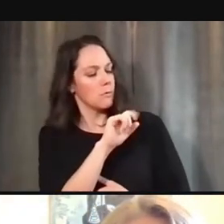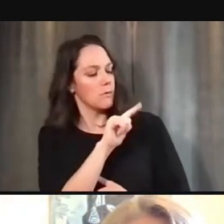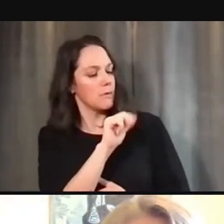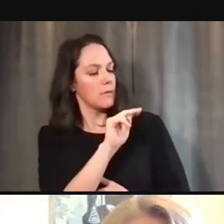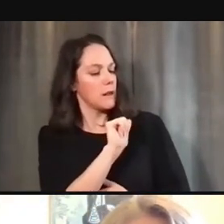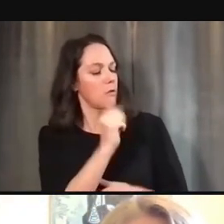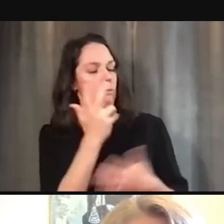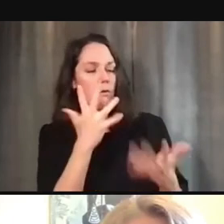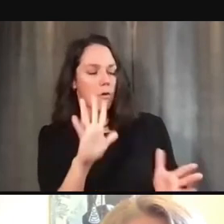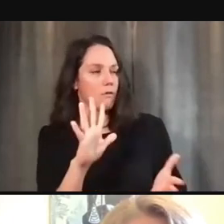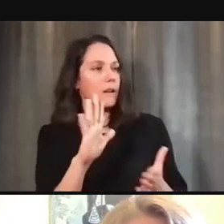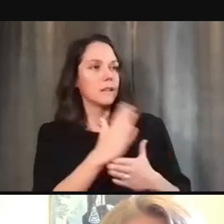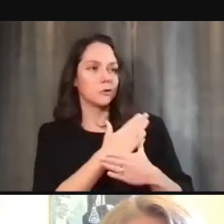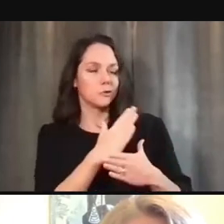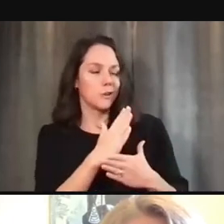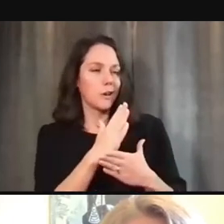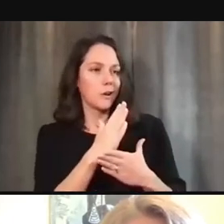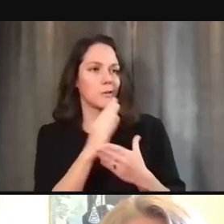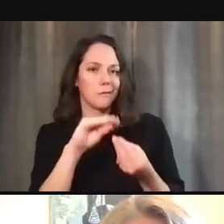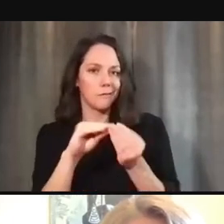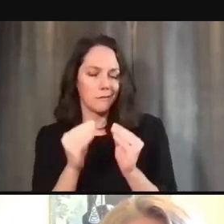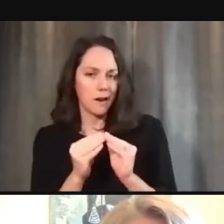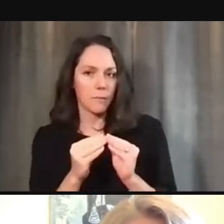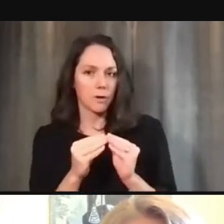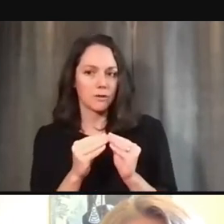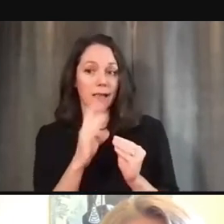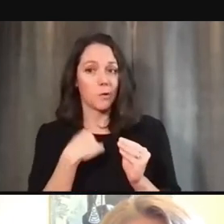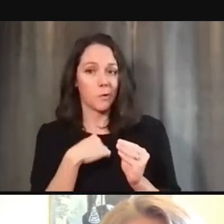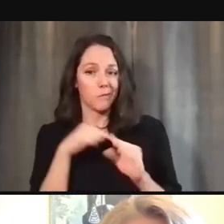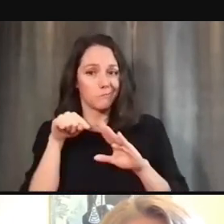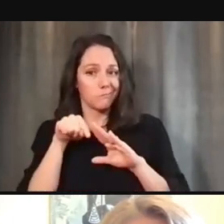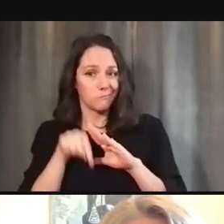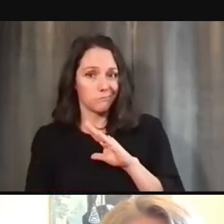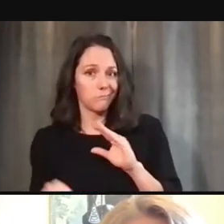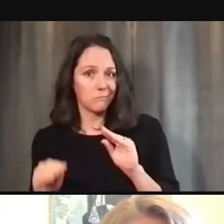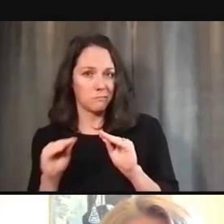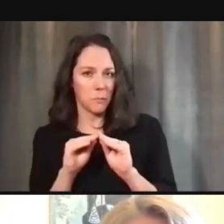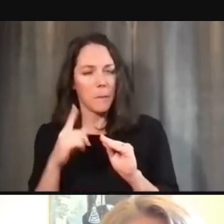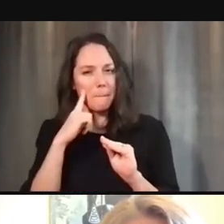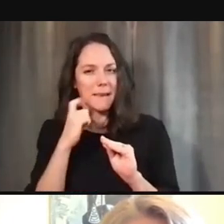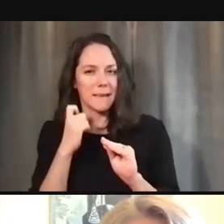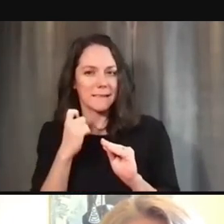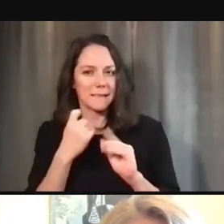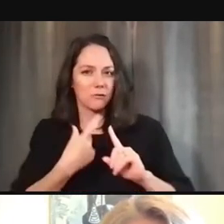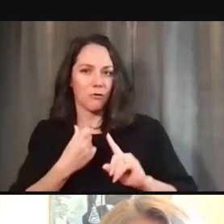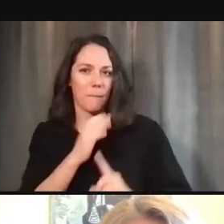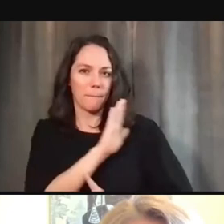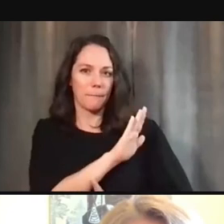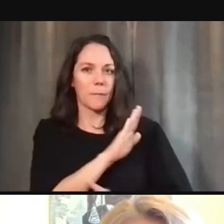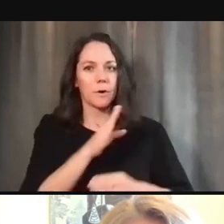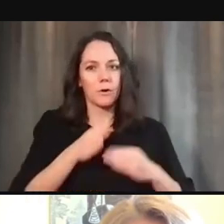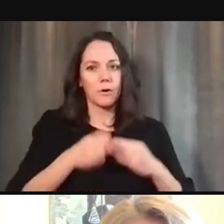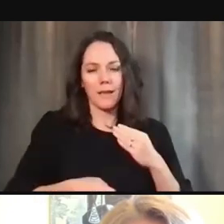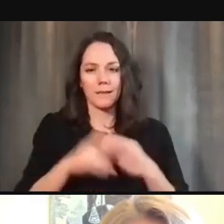I think as we dig deeper, Ilana can speak on that more because it's coming through the Philadelphia Contemporary end the first year of the project.